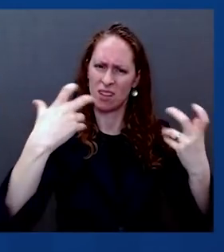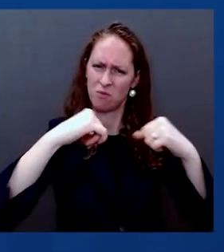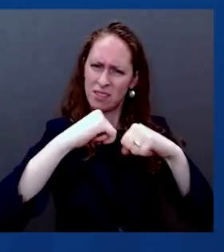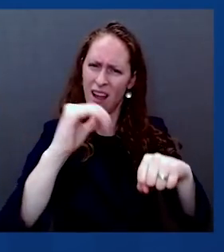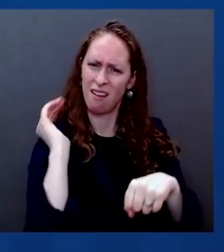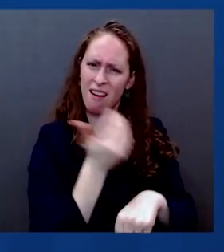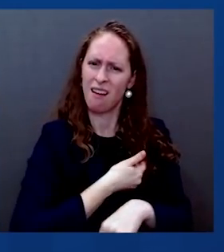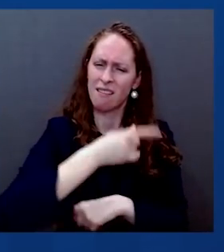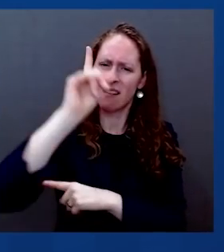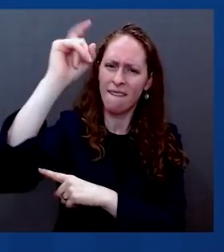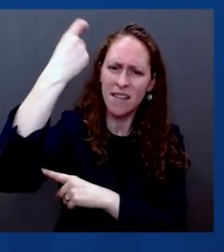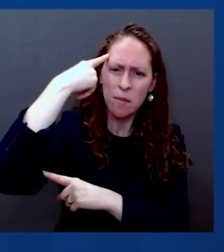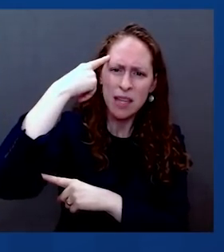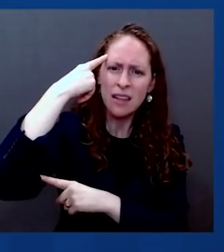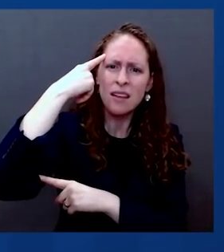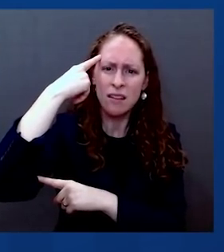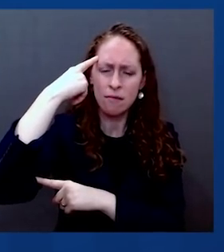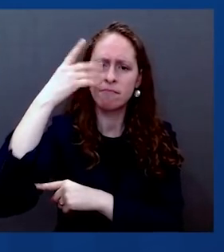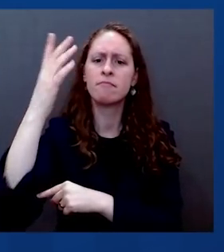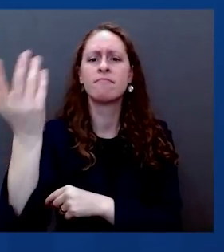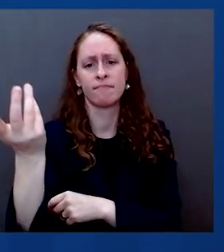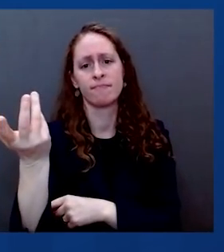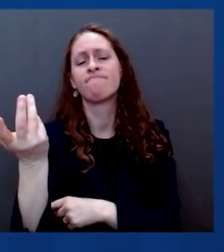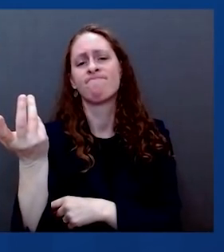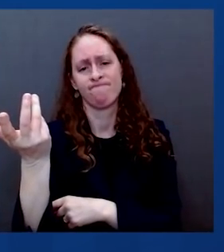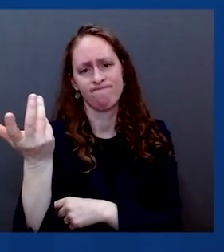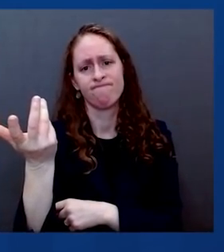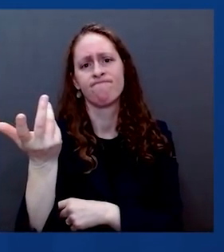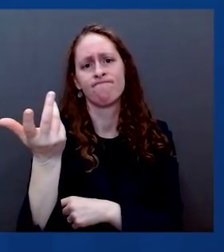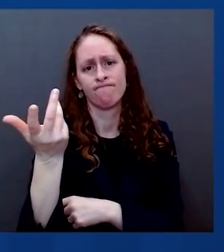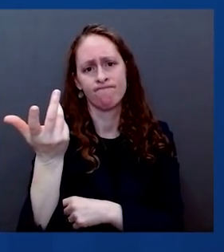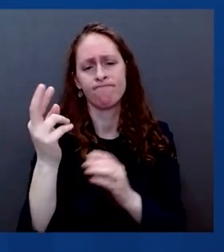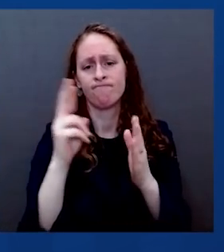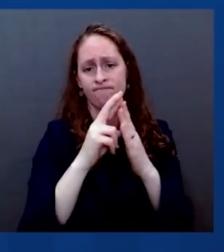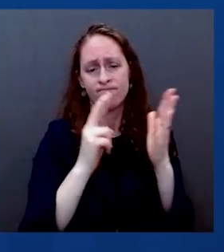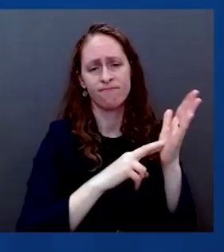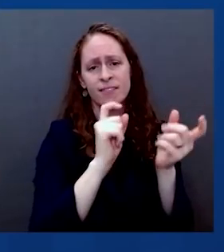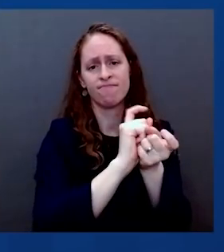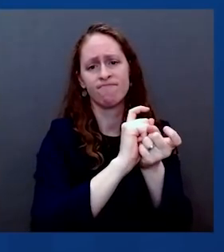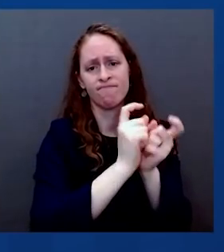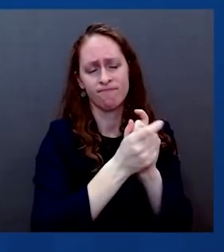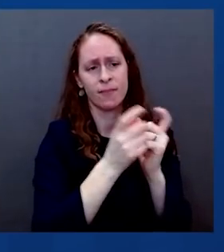to prevent a minority of senators from blocking action on voting rights.